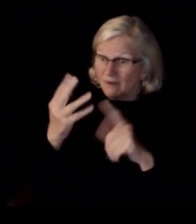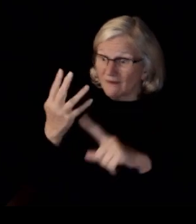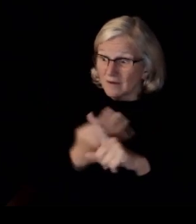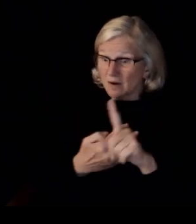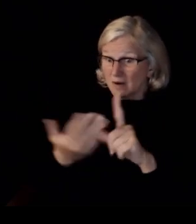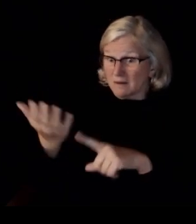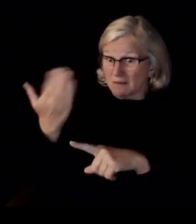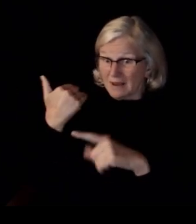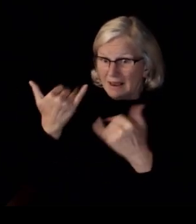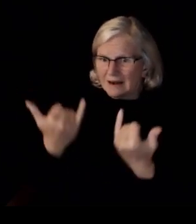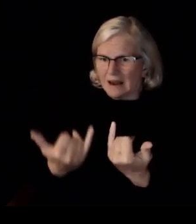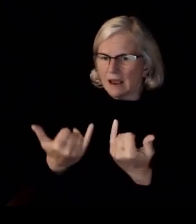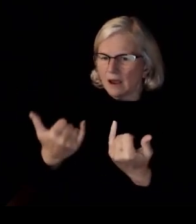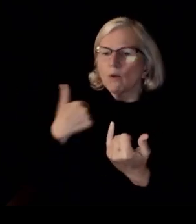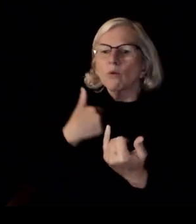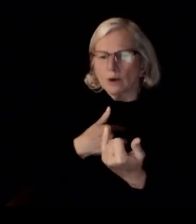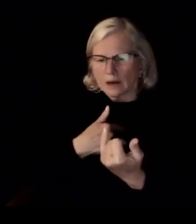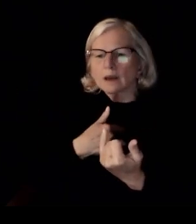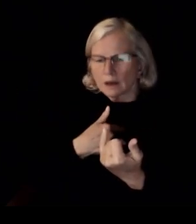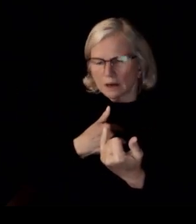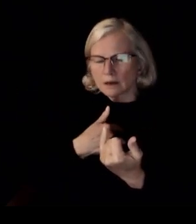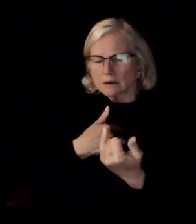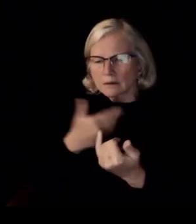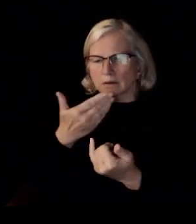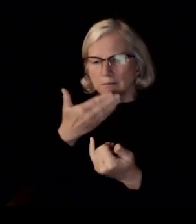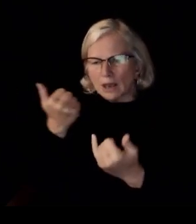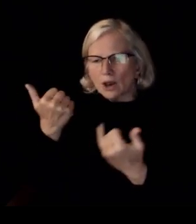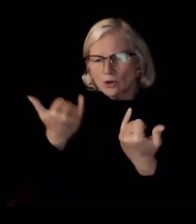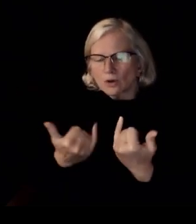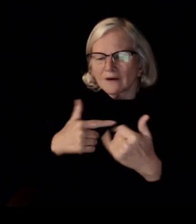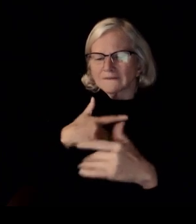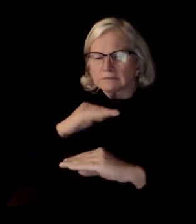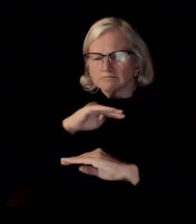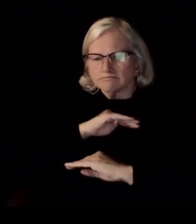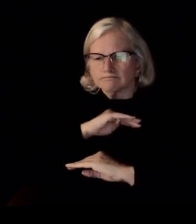hospital usage with at least one peak in the coming months and we continuously model the